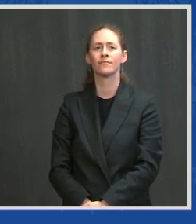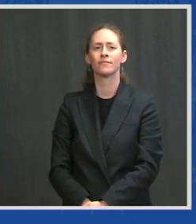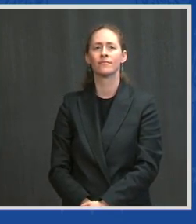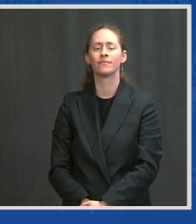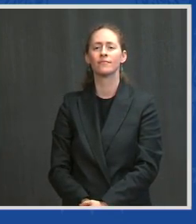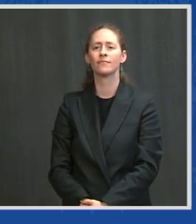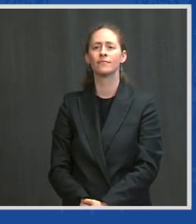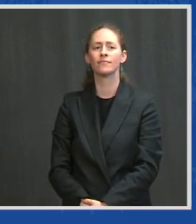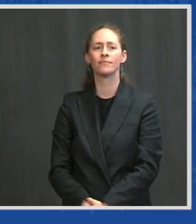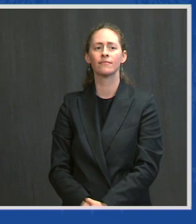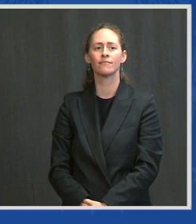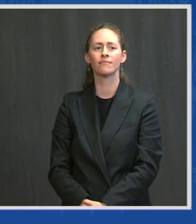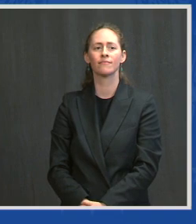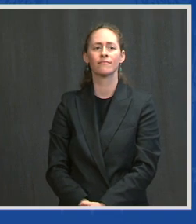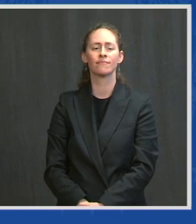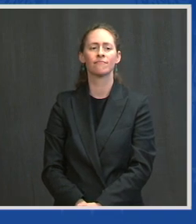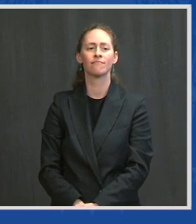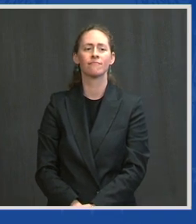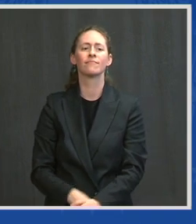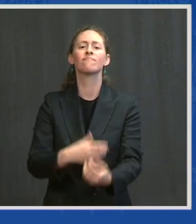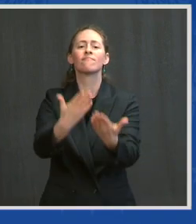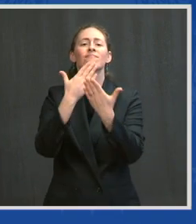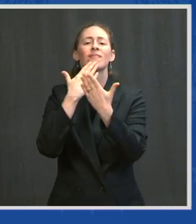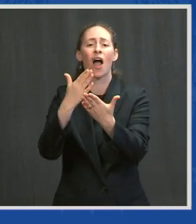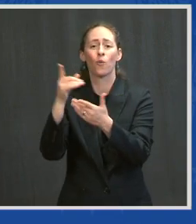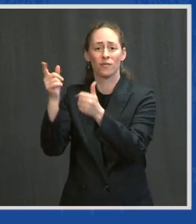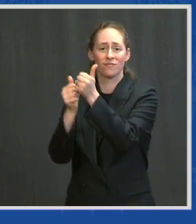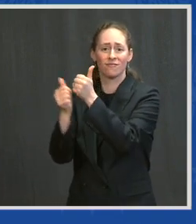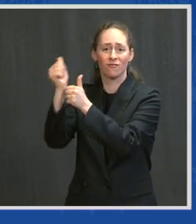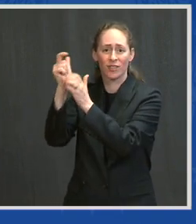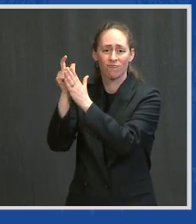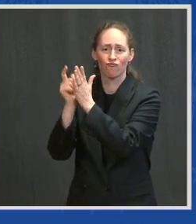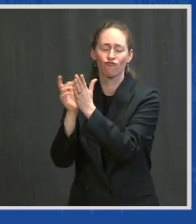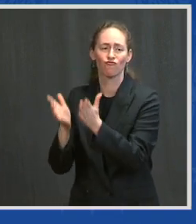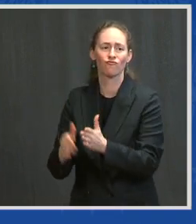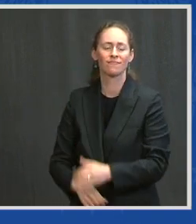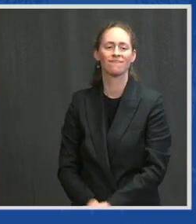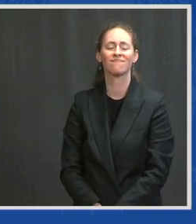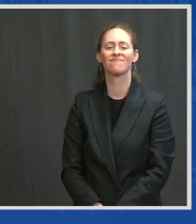The President: Thank you, General. Let me -- before I begin, thank the participants in our roundtable today: